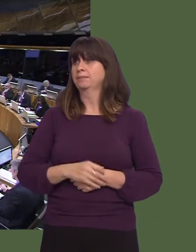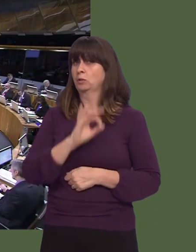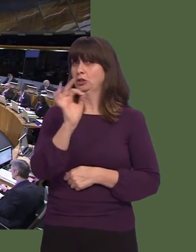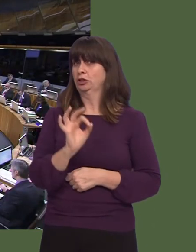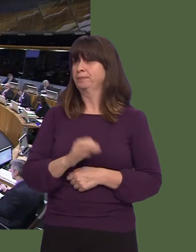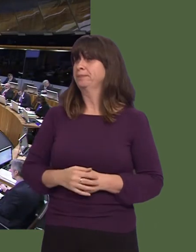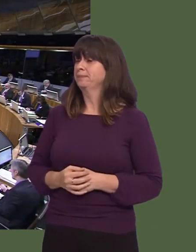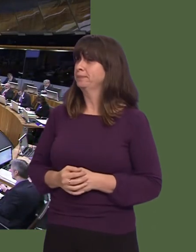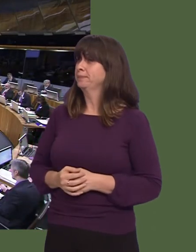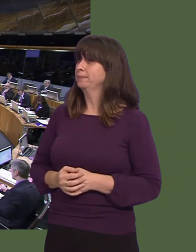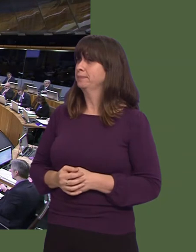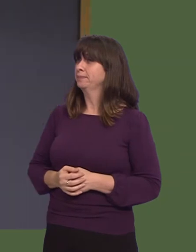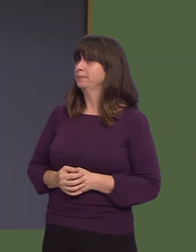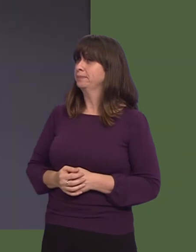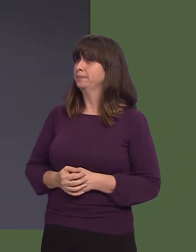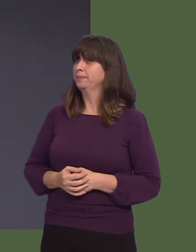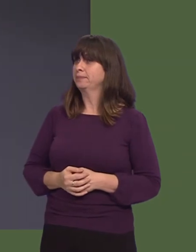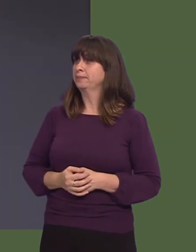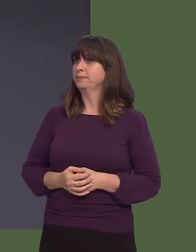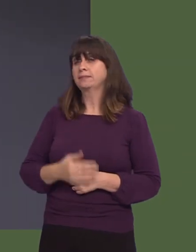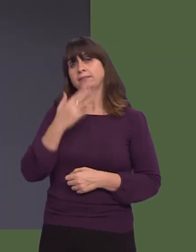ddatganiad am gynlluniau datblygu lleol yng Ngogledd Cymru? OAQ51338